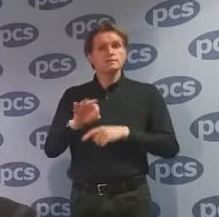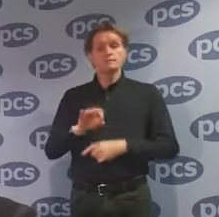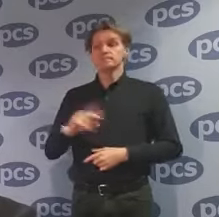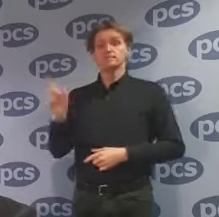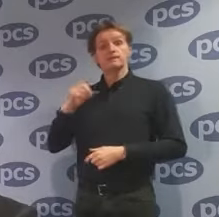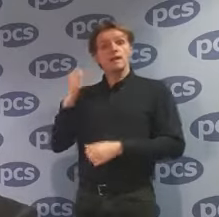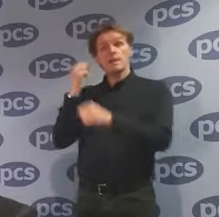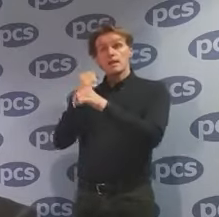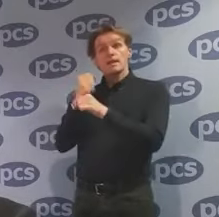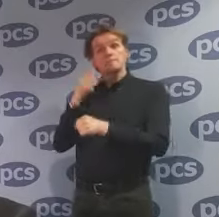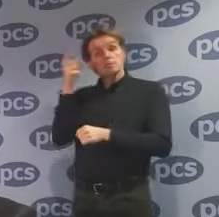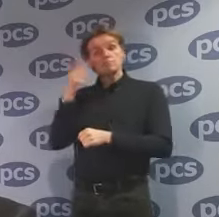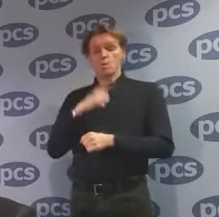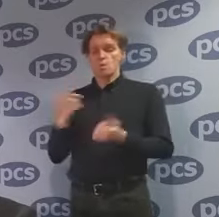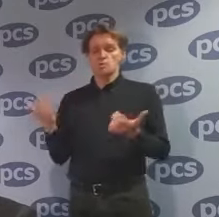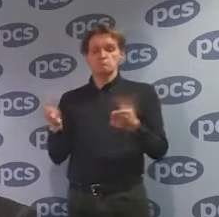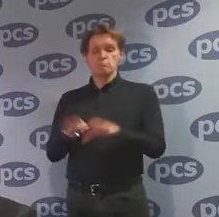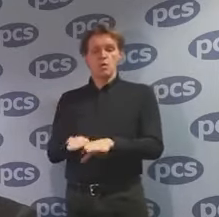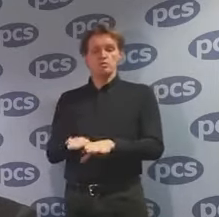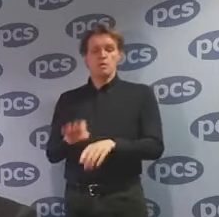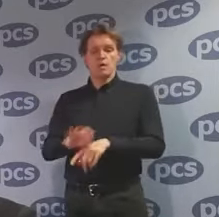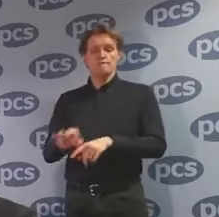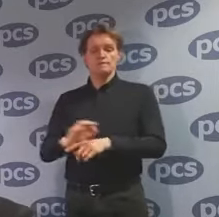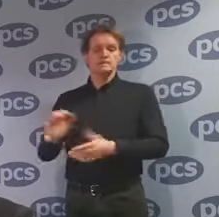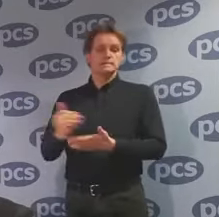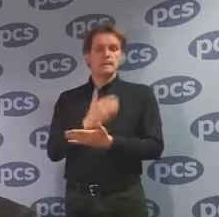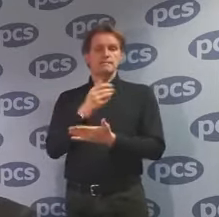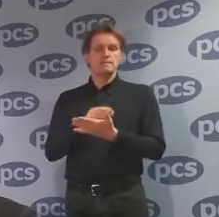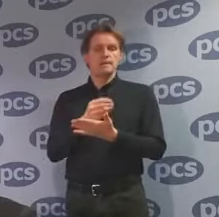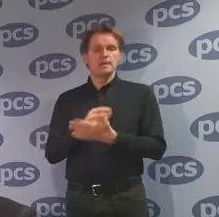really does highlight their claim to want decent public services is